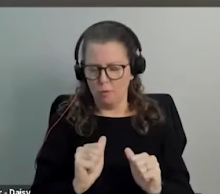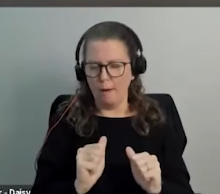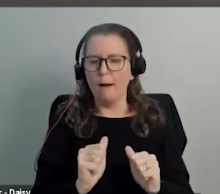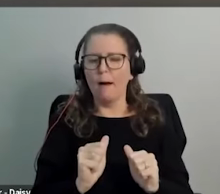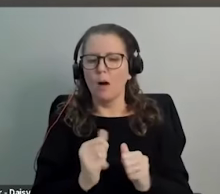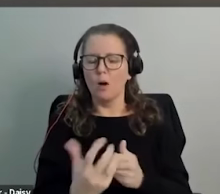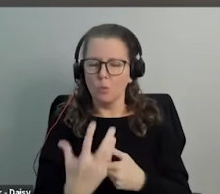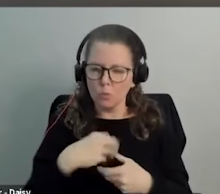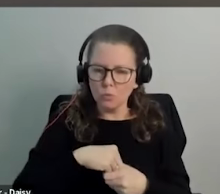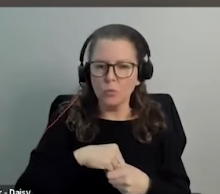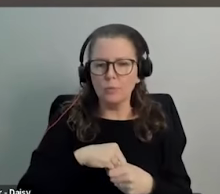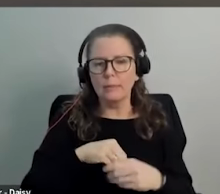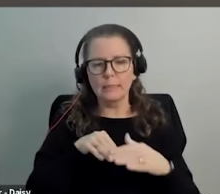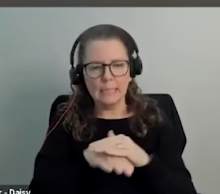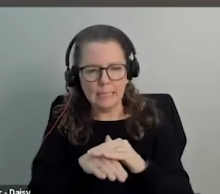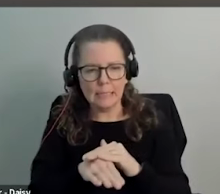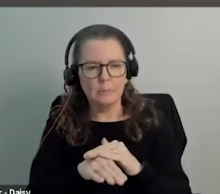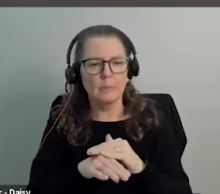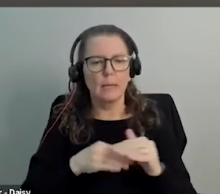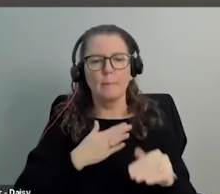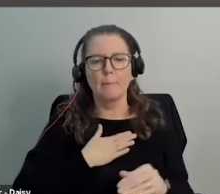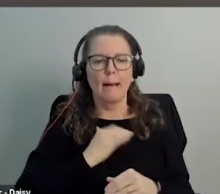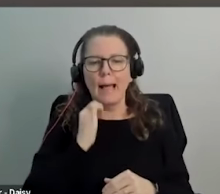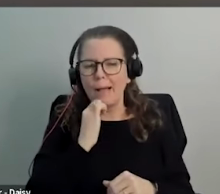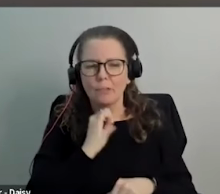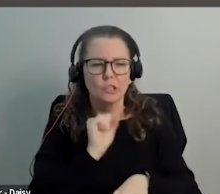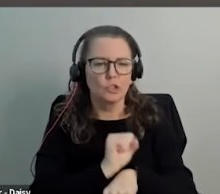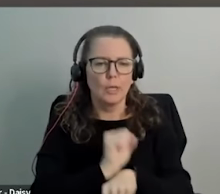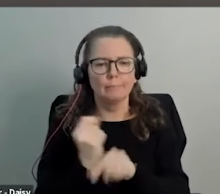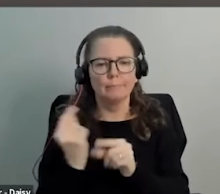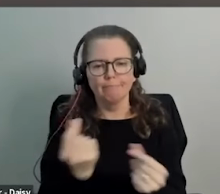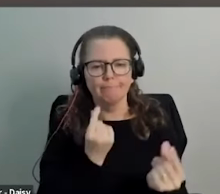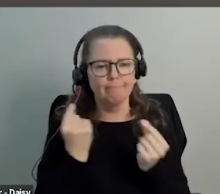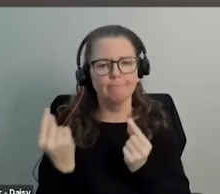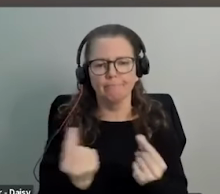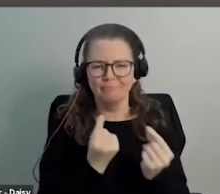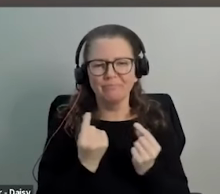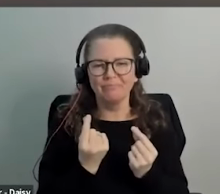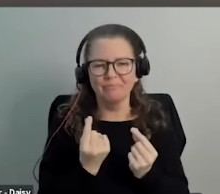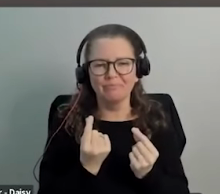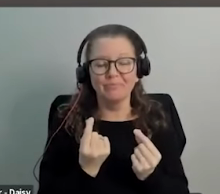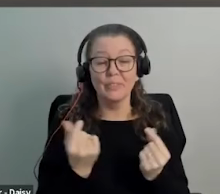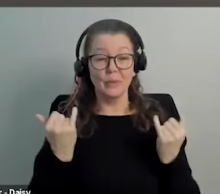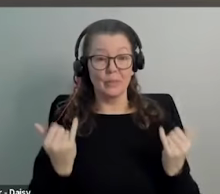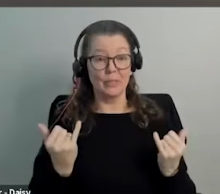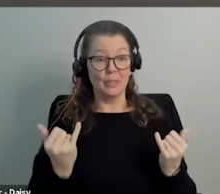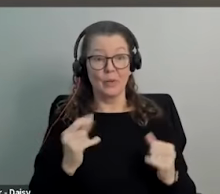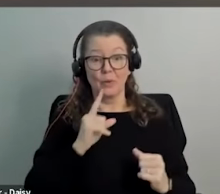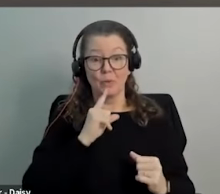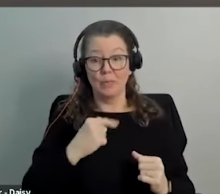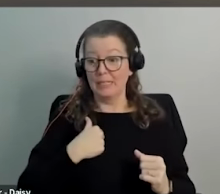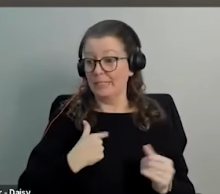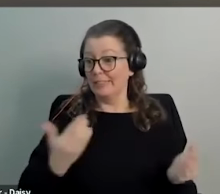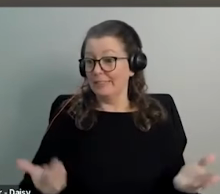in my day-to-day job responsibilities. I'm very excited to moderate this panel today.